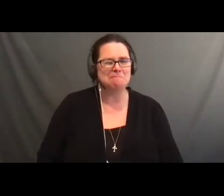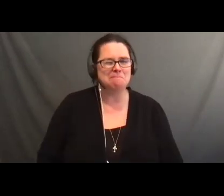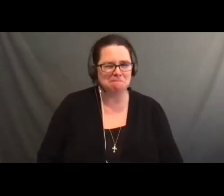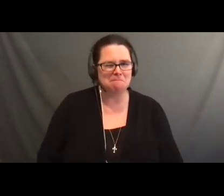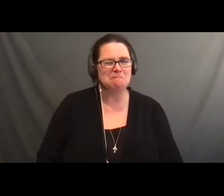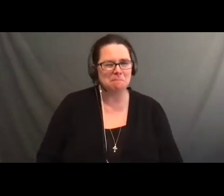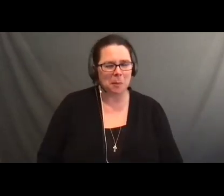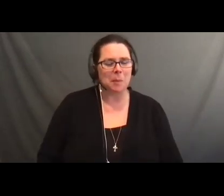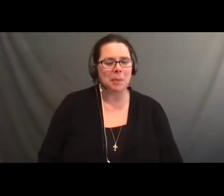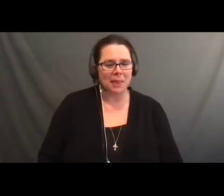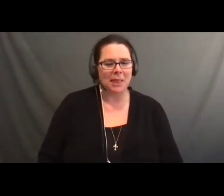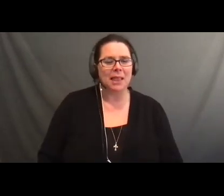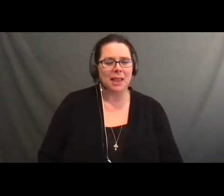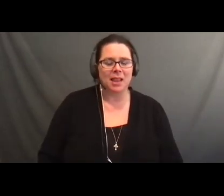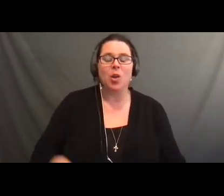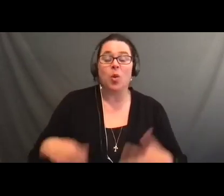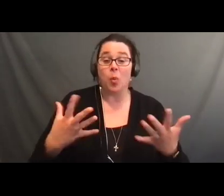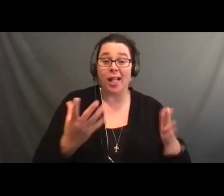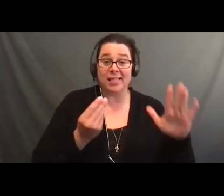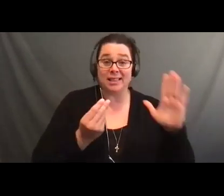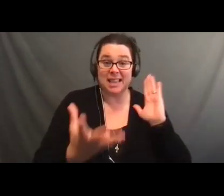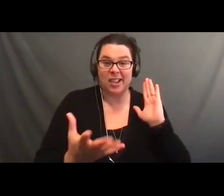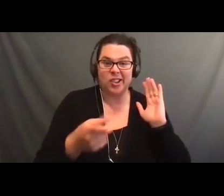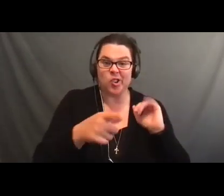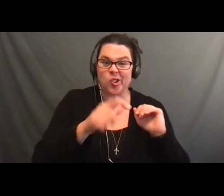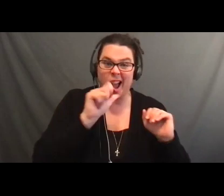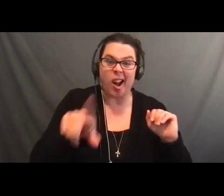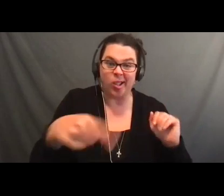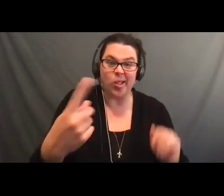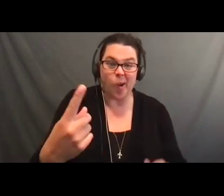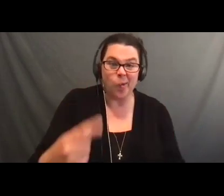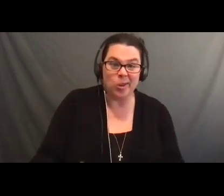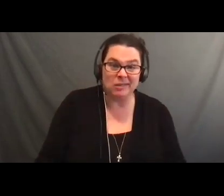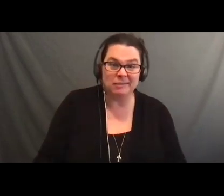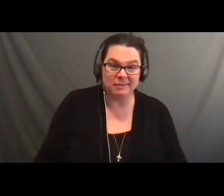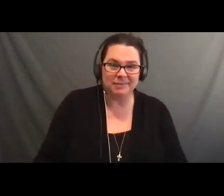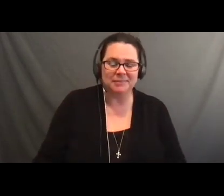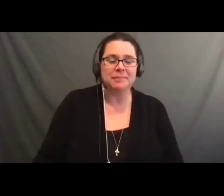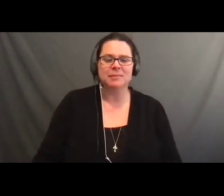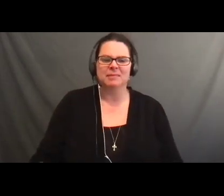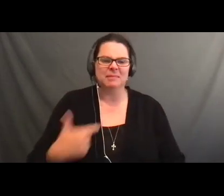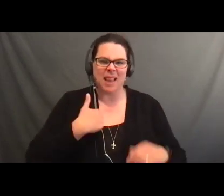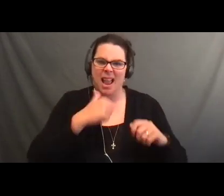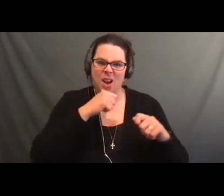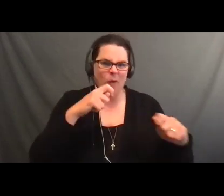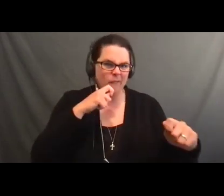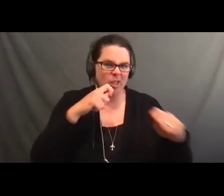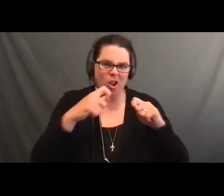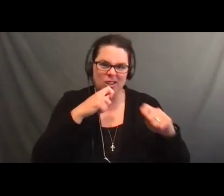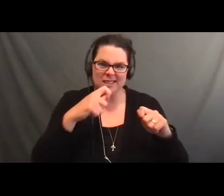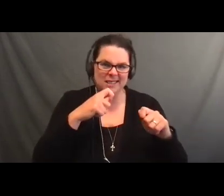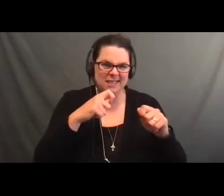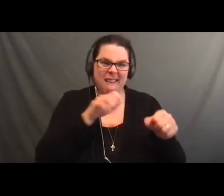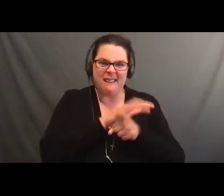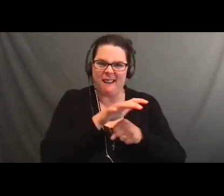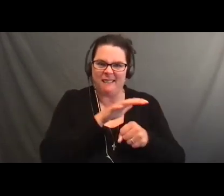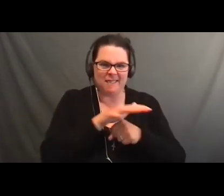Well, let me just tell you you're not alone. I don't floss nearly as much as I should either.